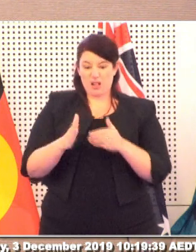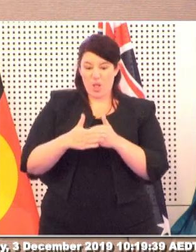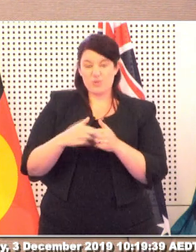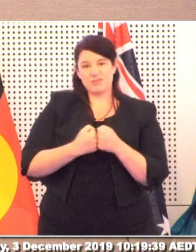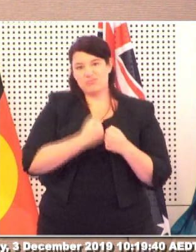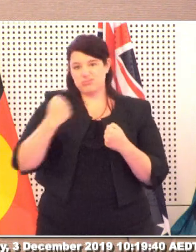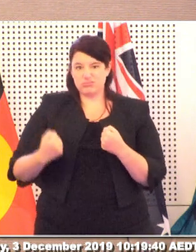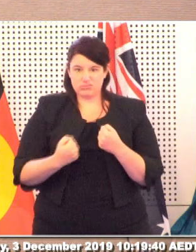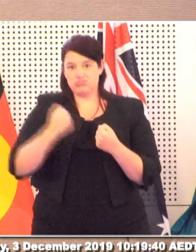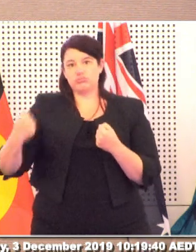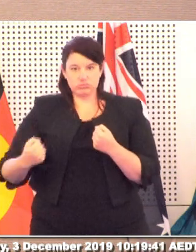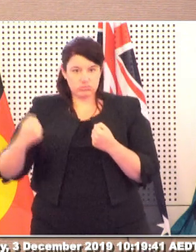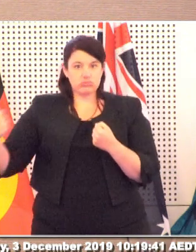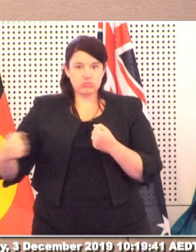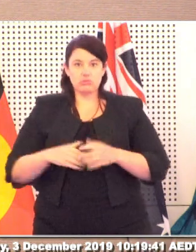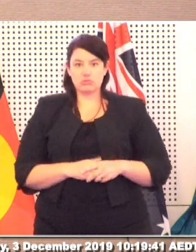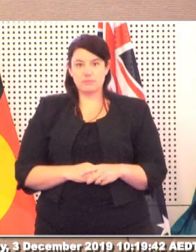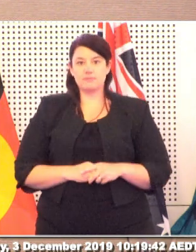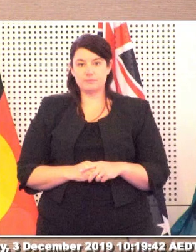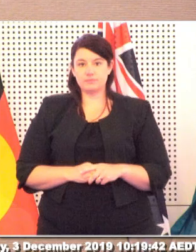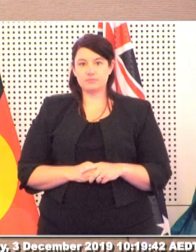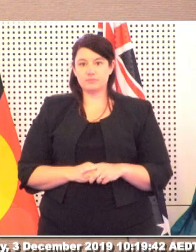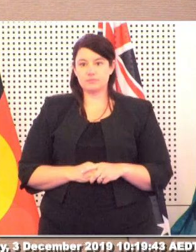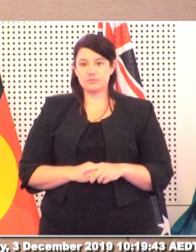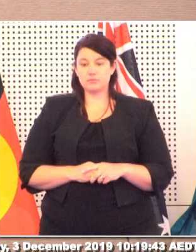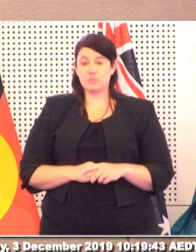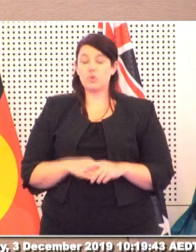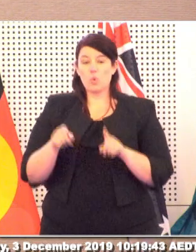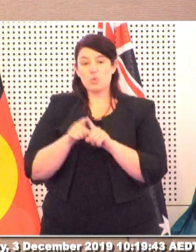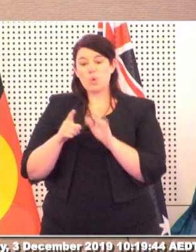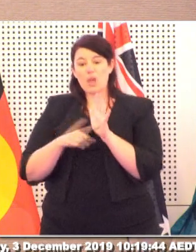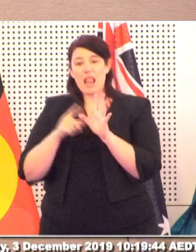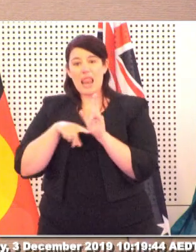Other barriers included labour relations.